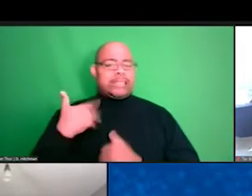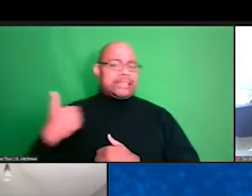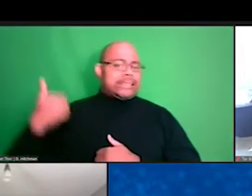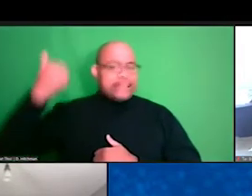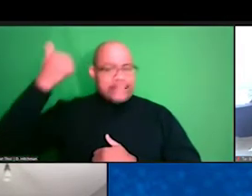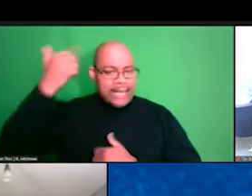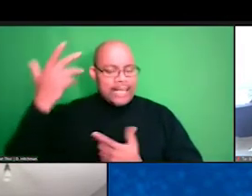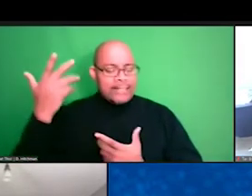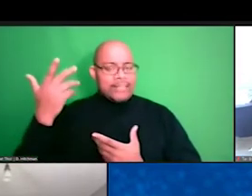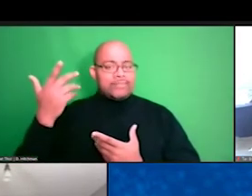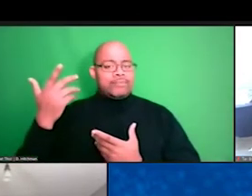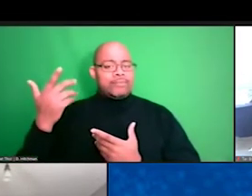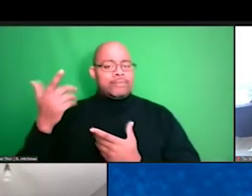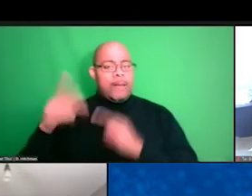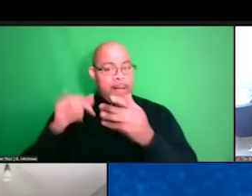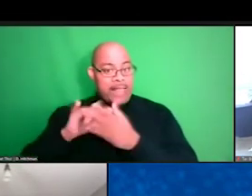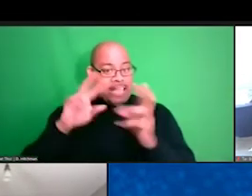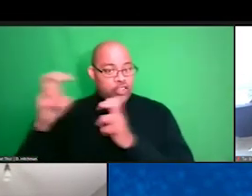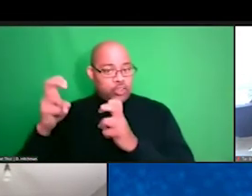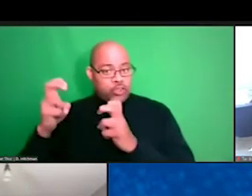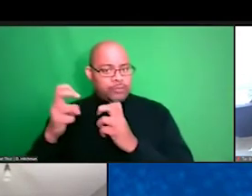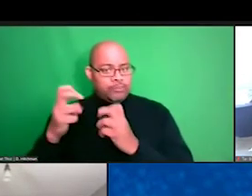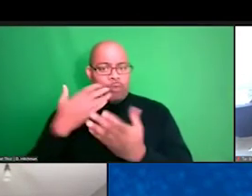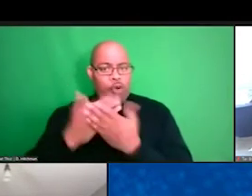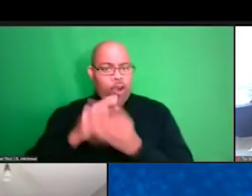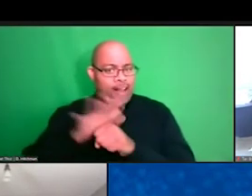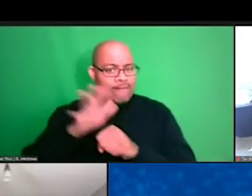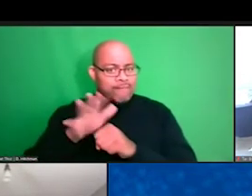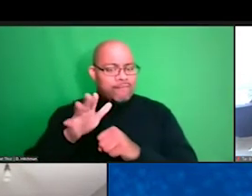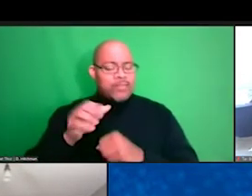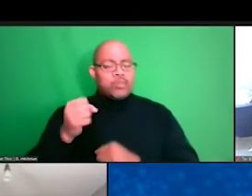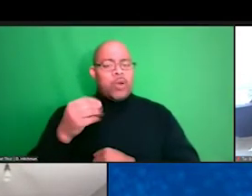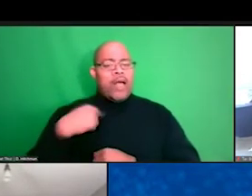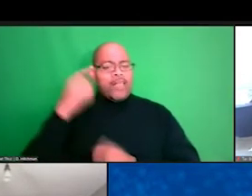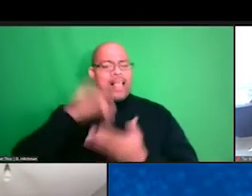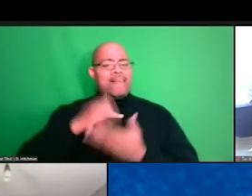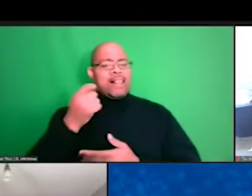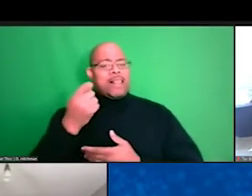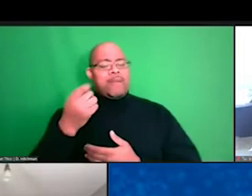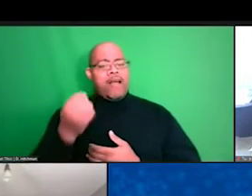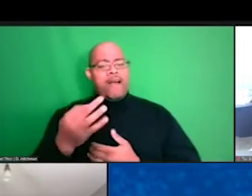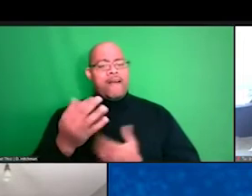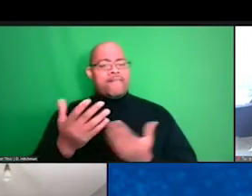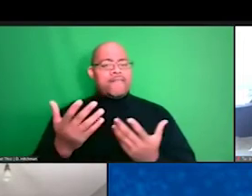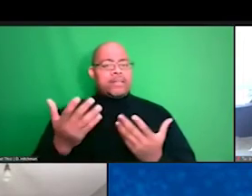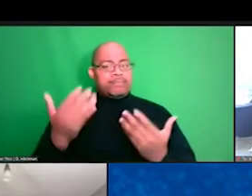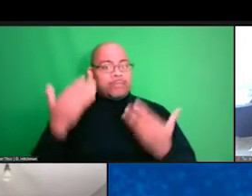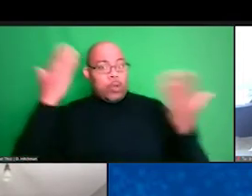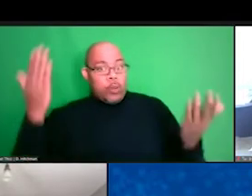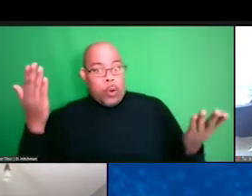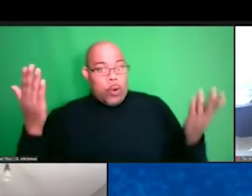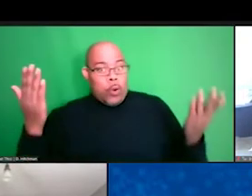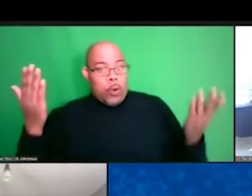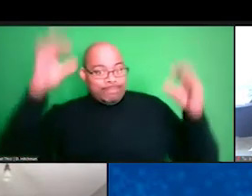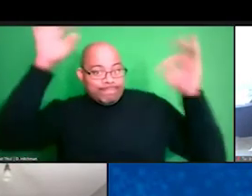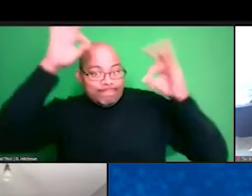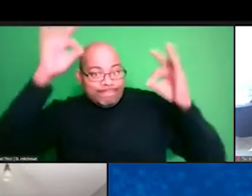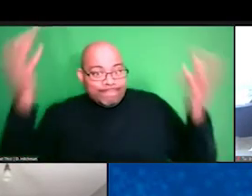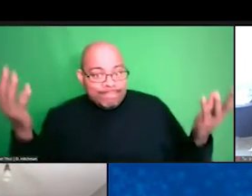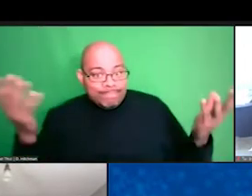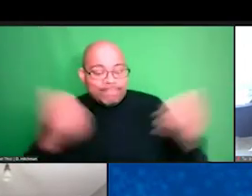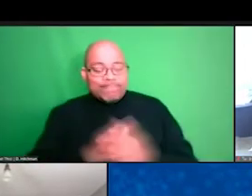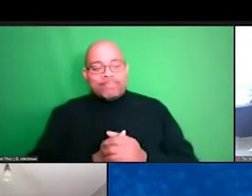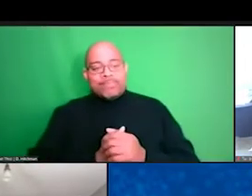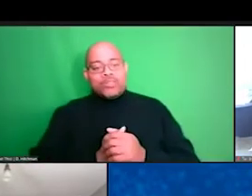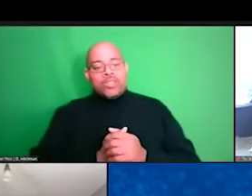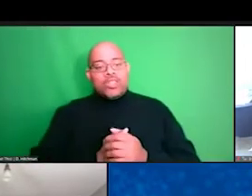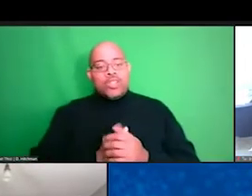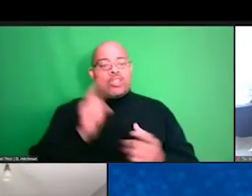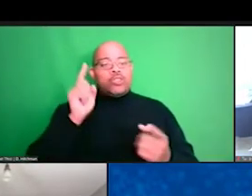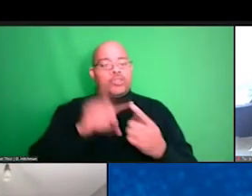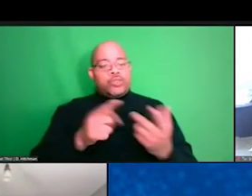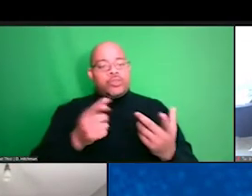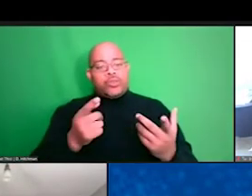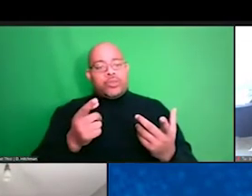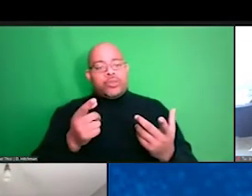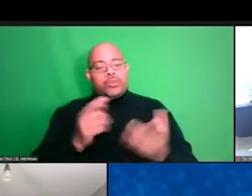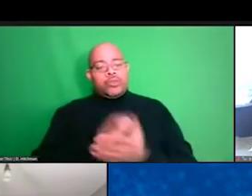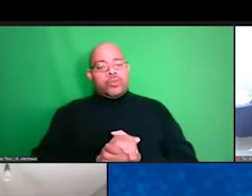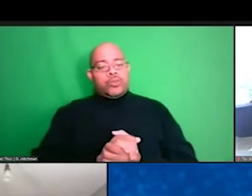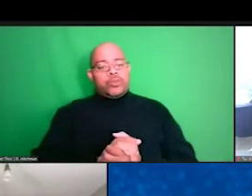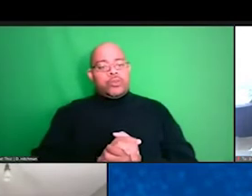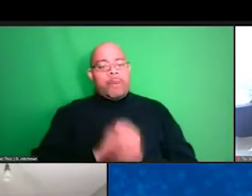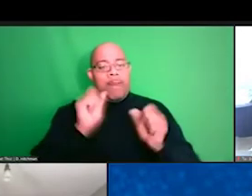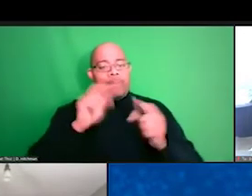about this issue well enough so I think there's a little bit of you don't know what you don't know to that question